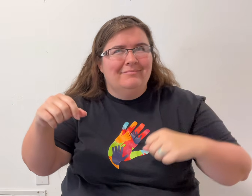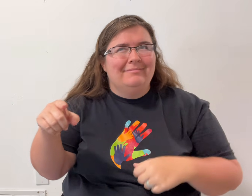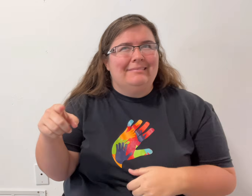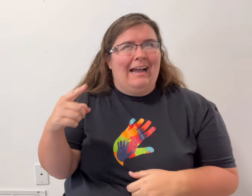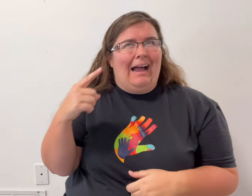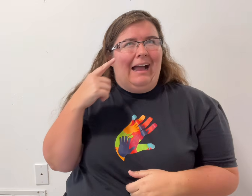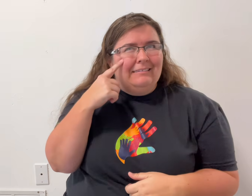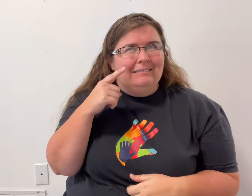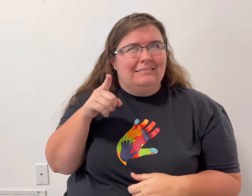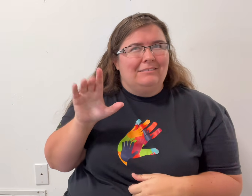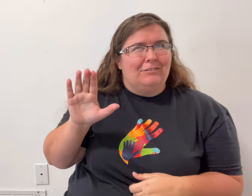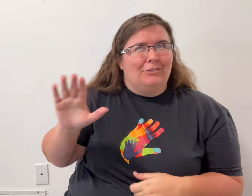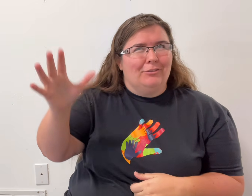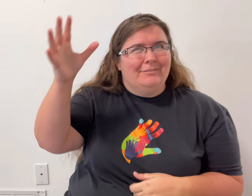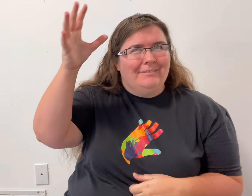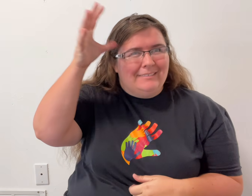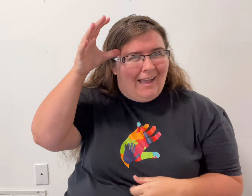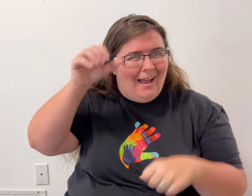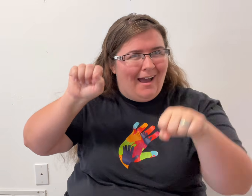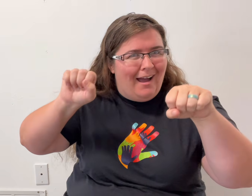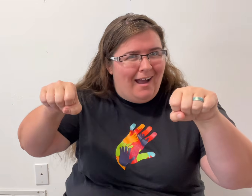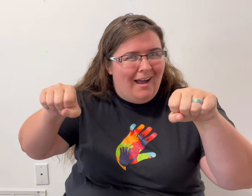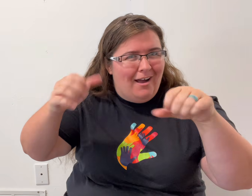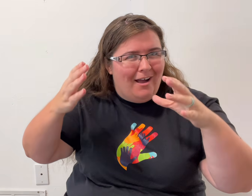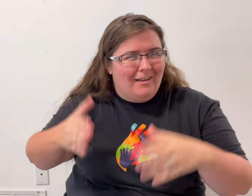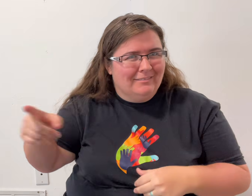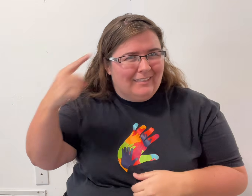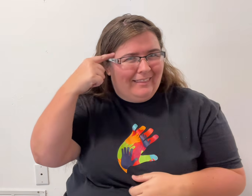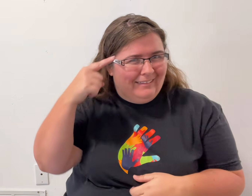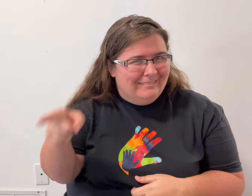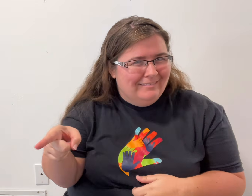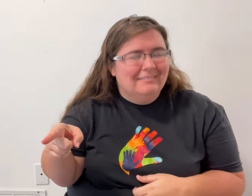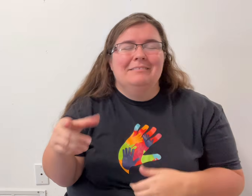I think her dad is a motorcyclist?